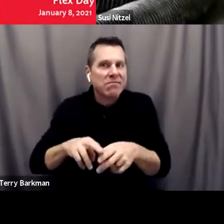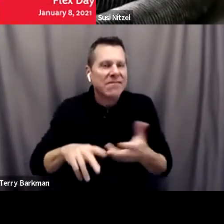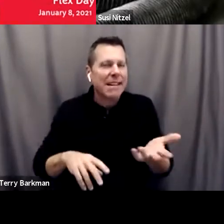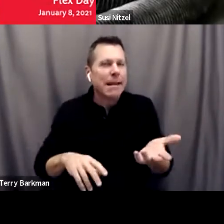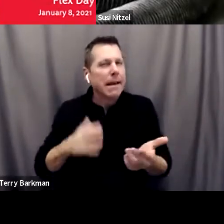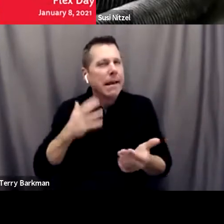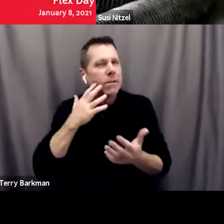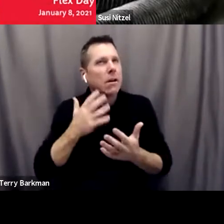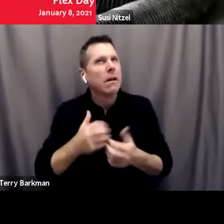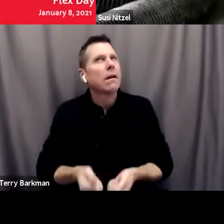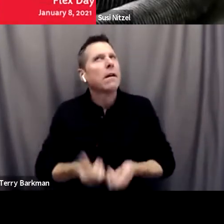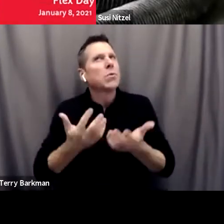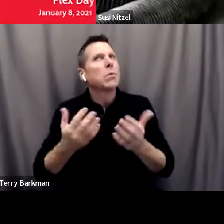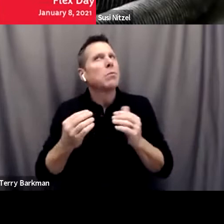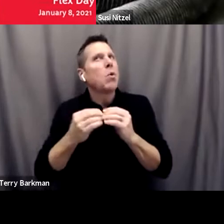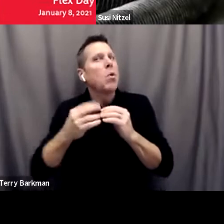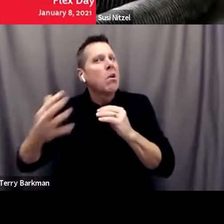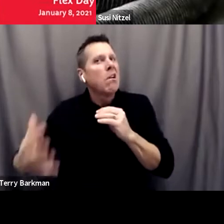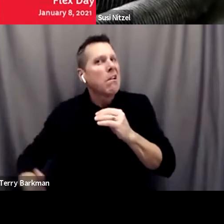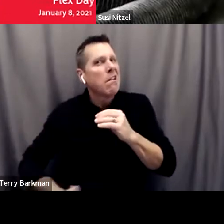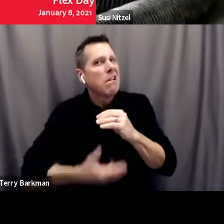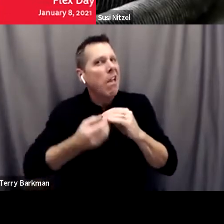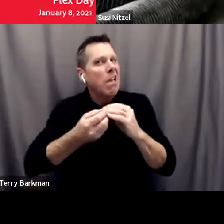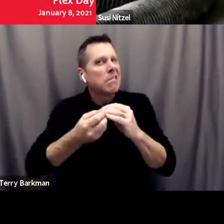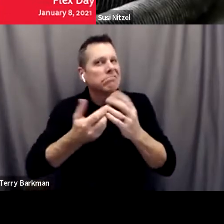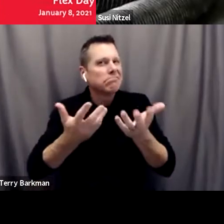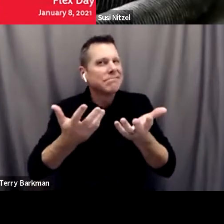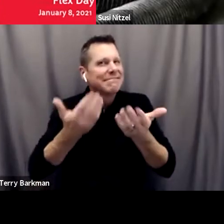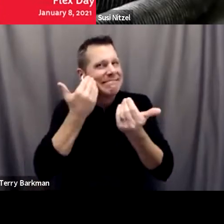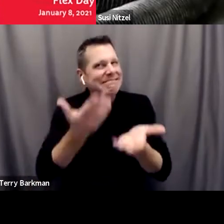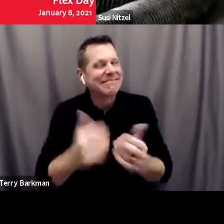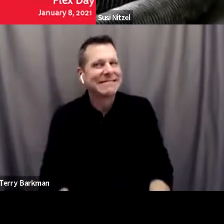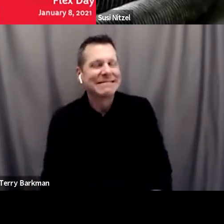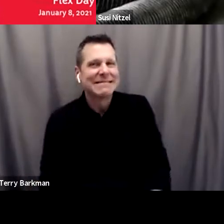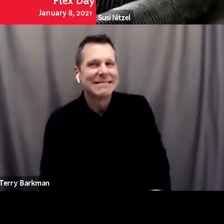much more we can do. Well, I'll go ahead and Michael